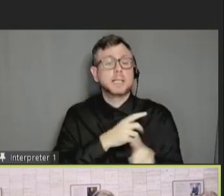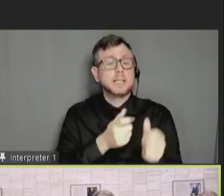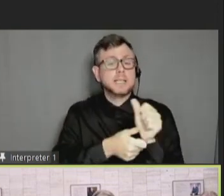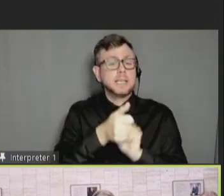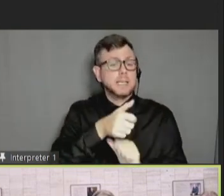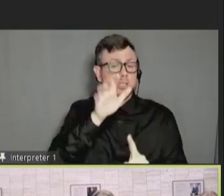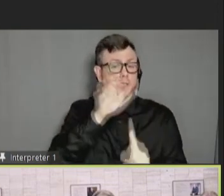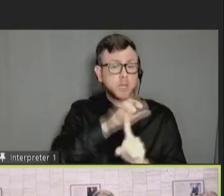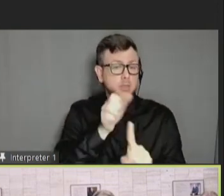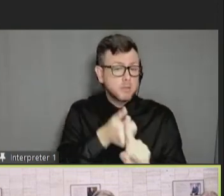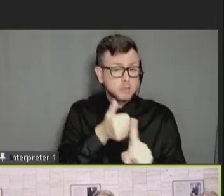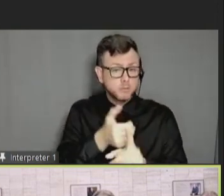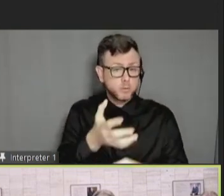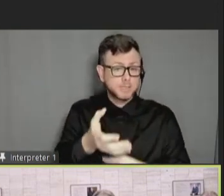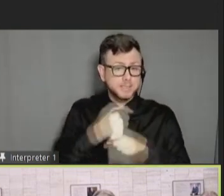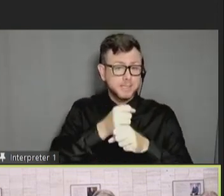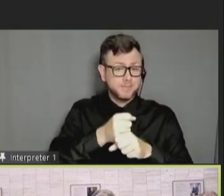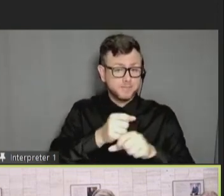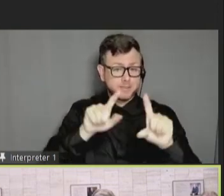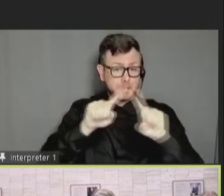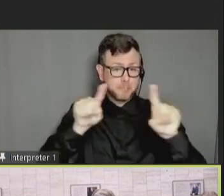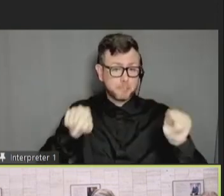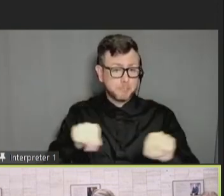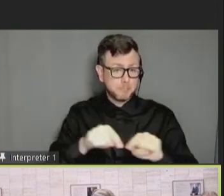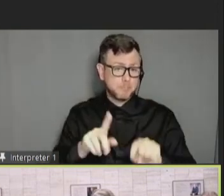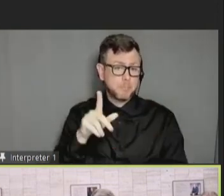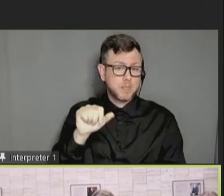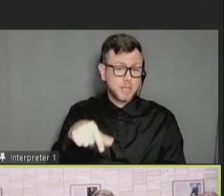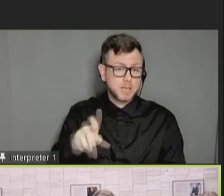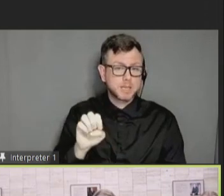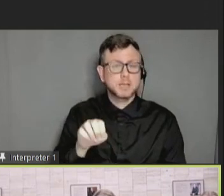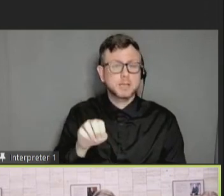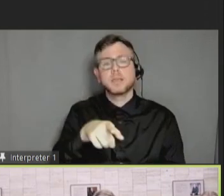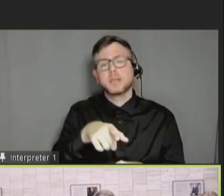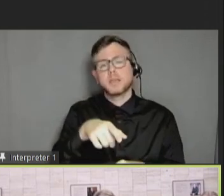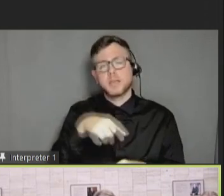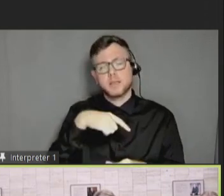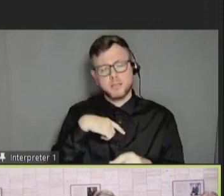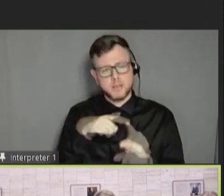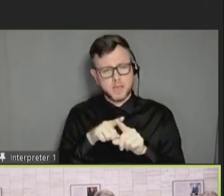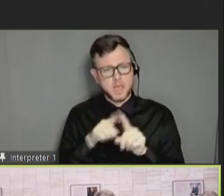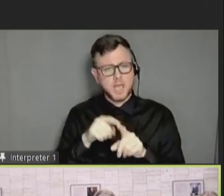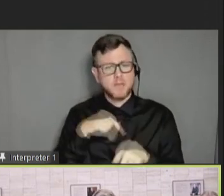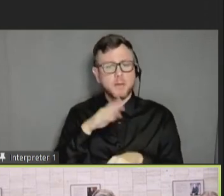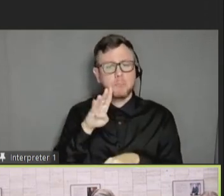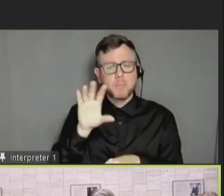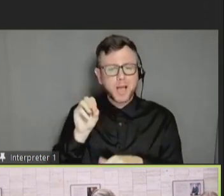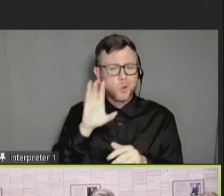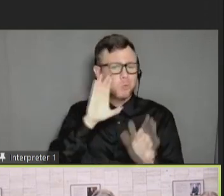received a plaque and has a bio and picture on our website. Some really amazing people.